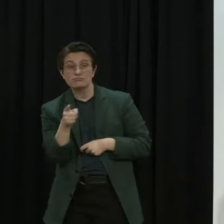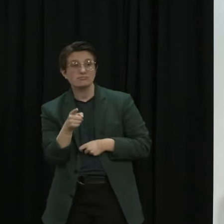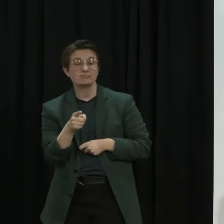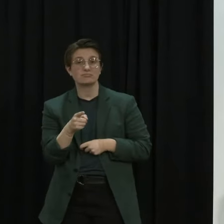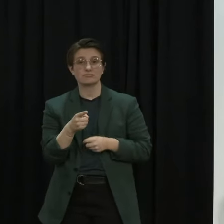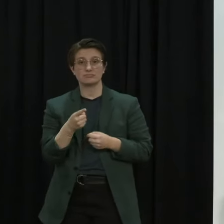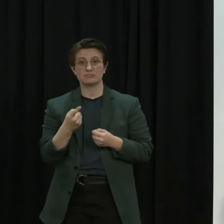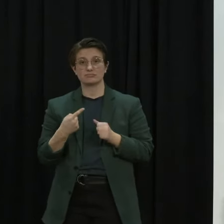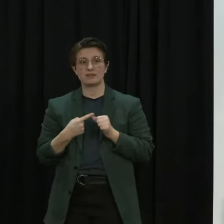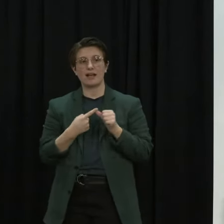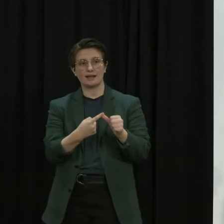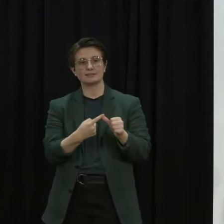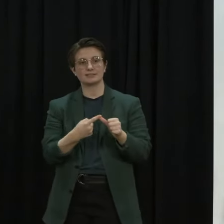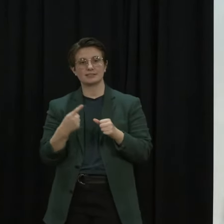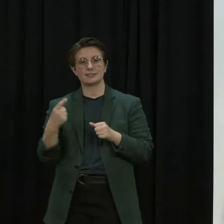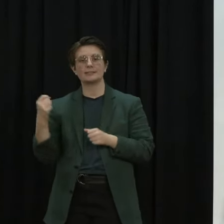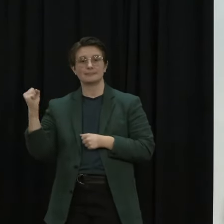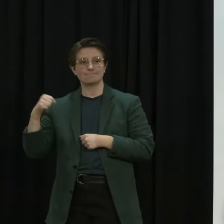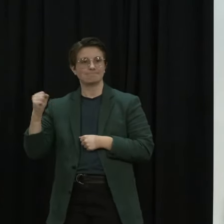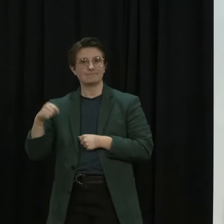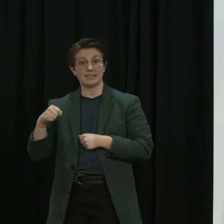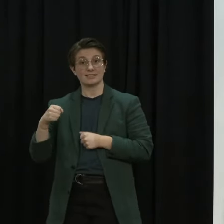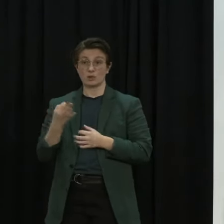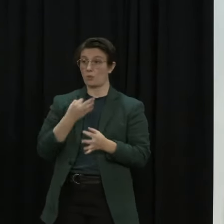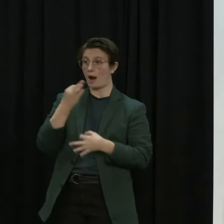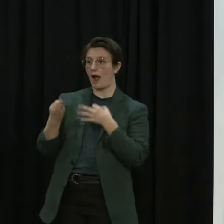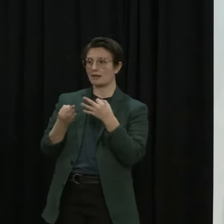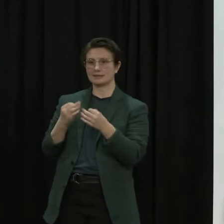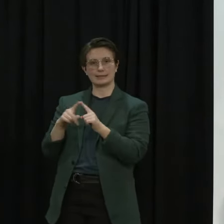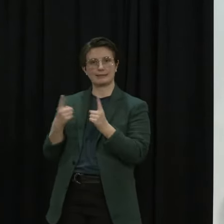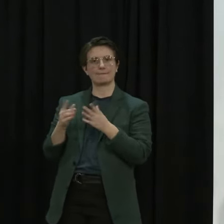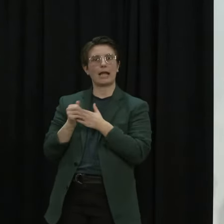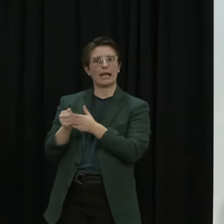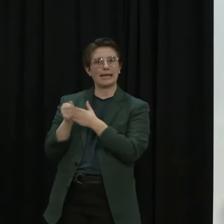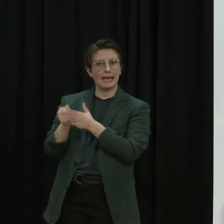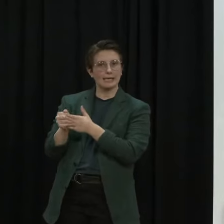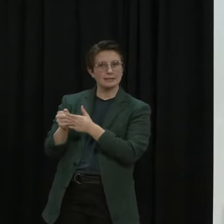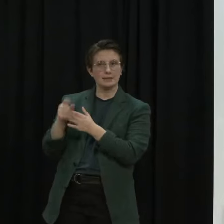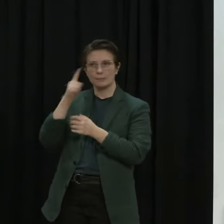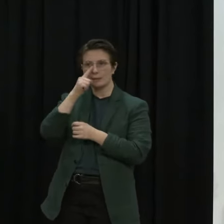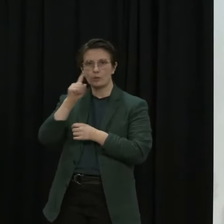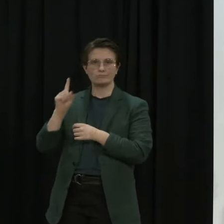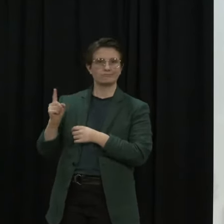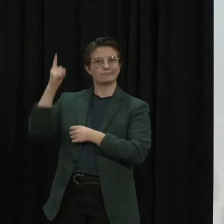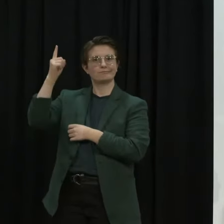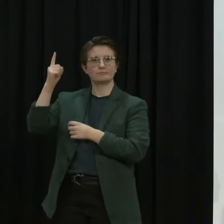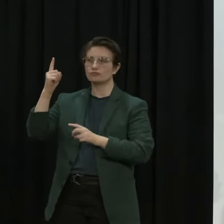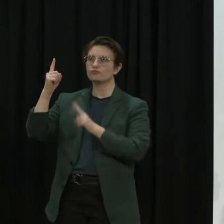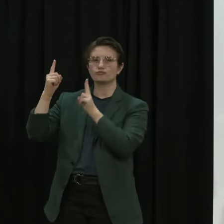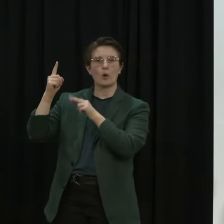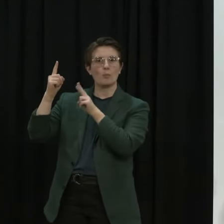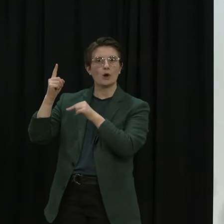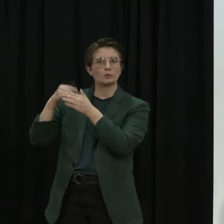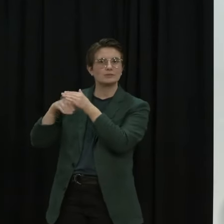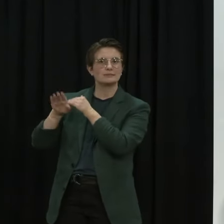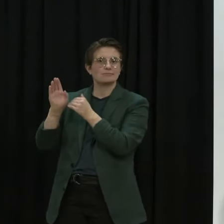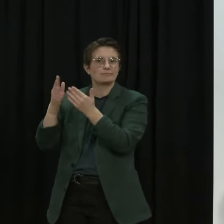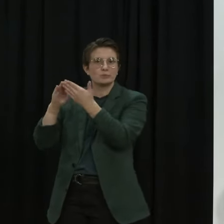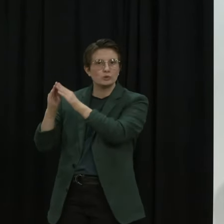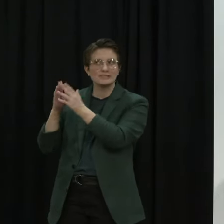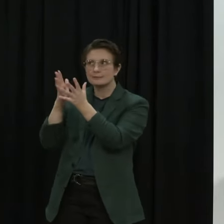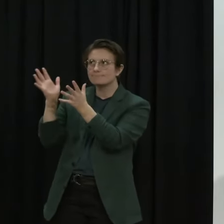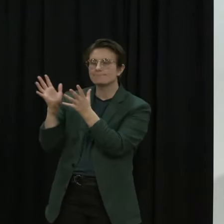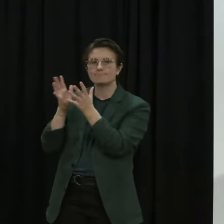numbers in particular suburbs?